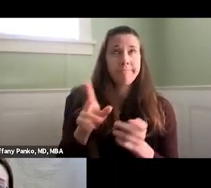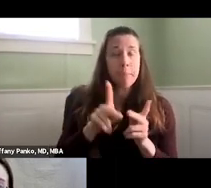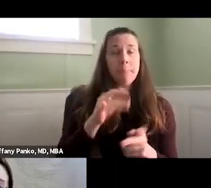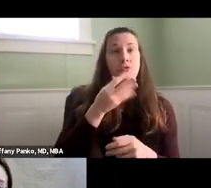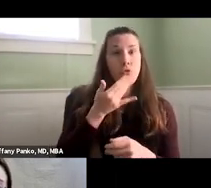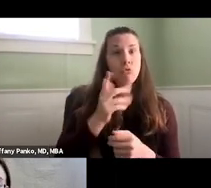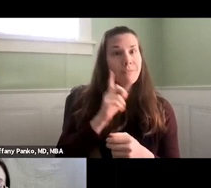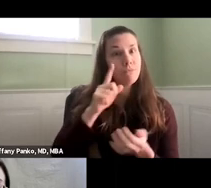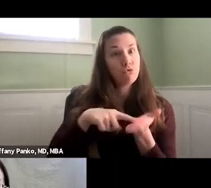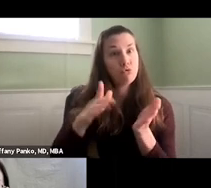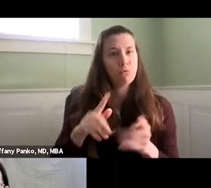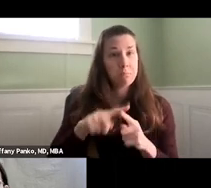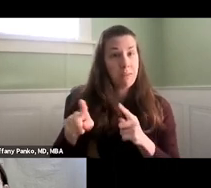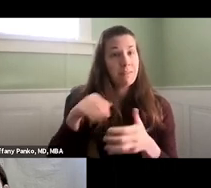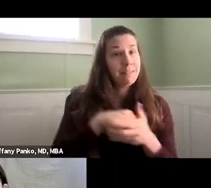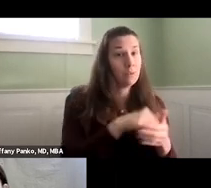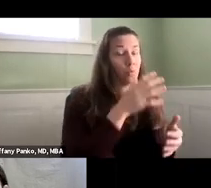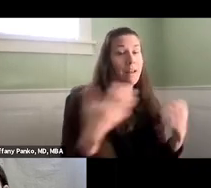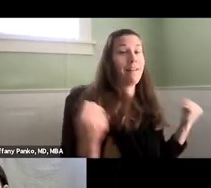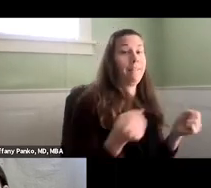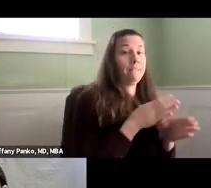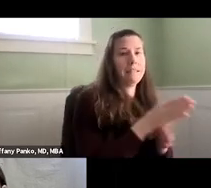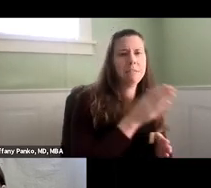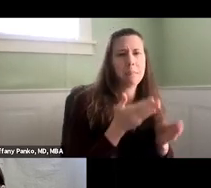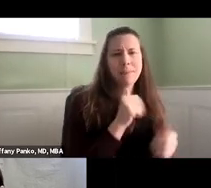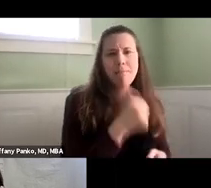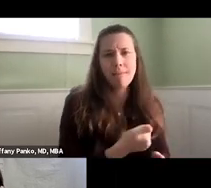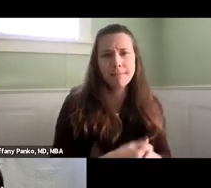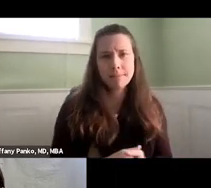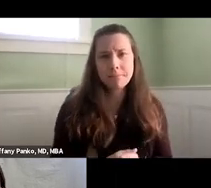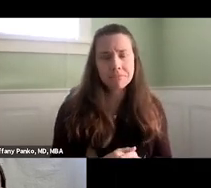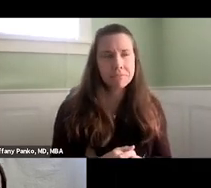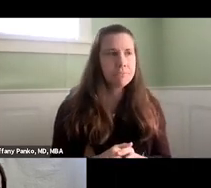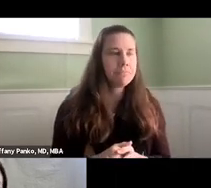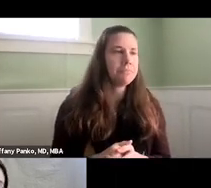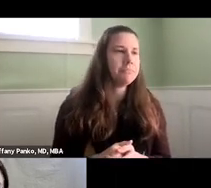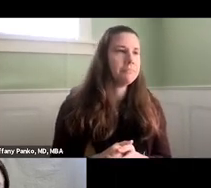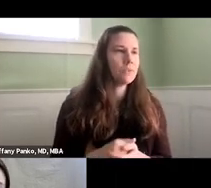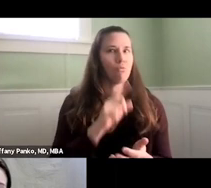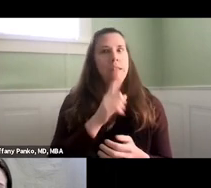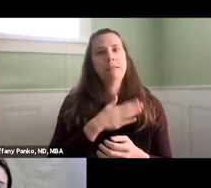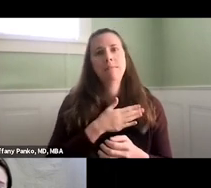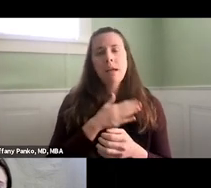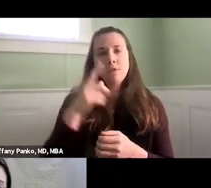But again, there are extremely few Deaf researchers of color, and almost none in the field of